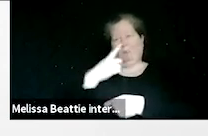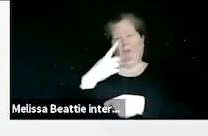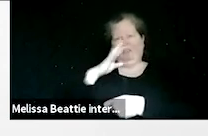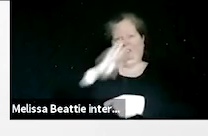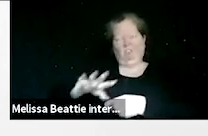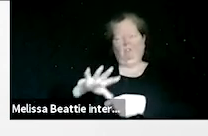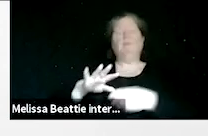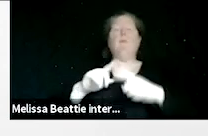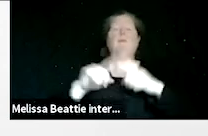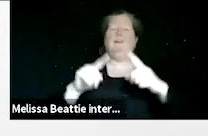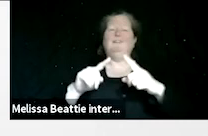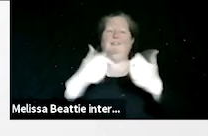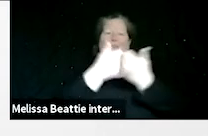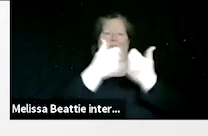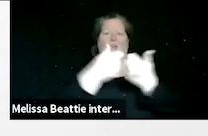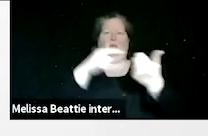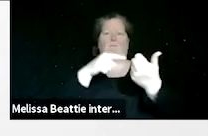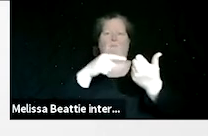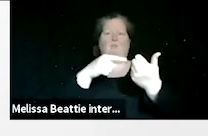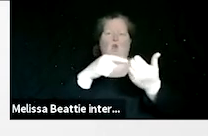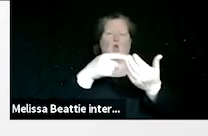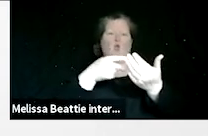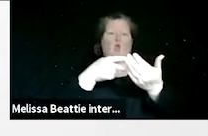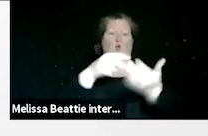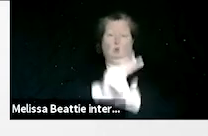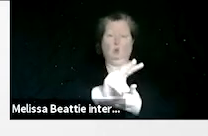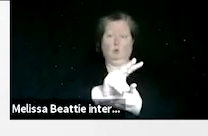back to that. But, you know, you lose, you want to try again. And that's, that's going to go